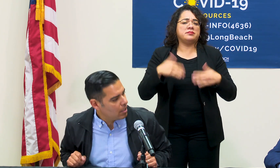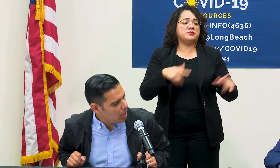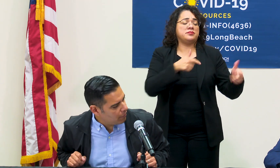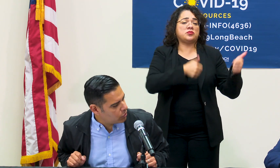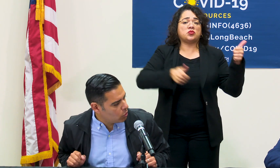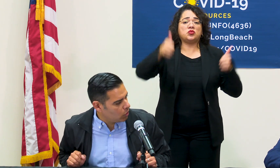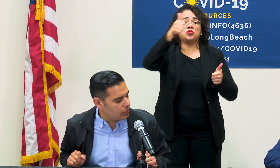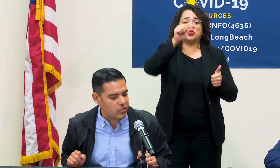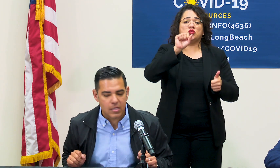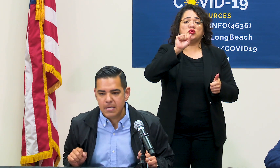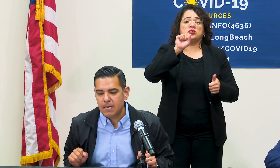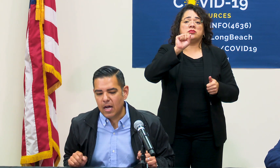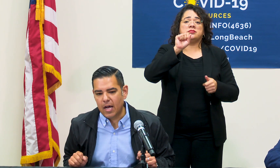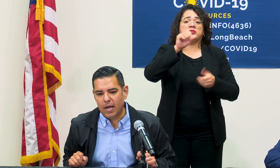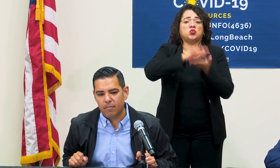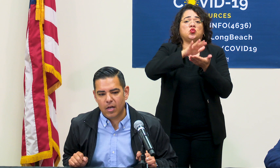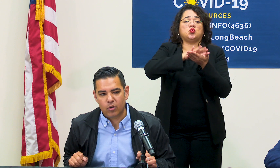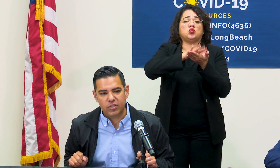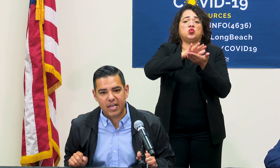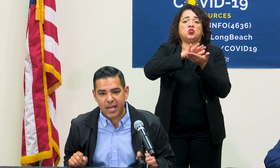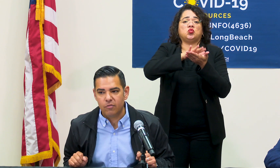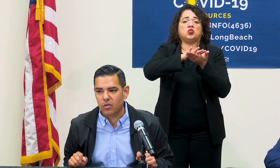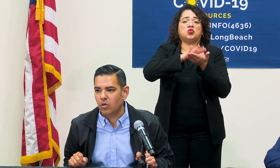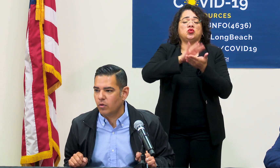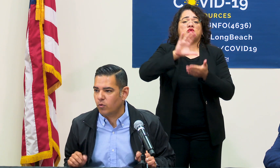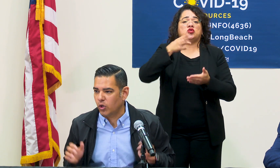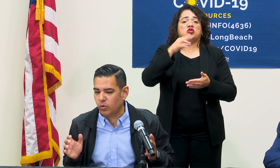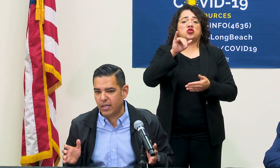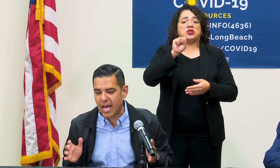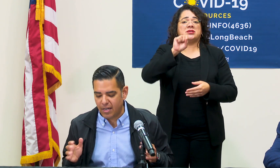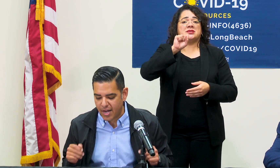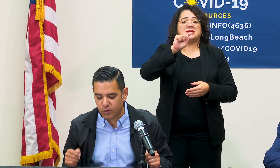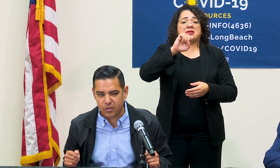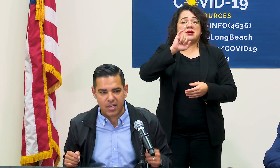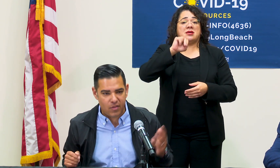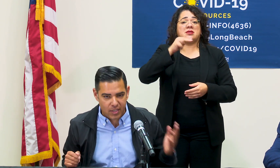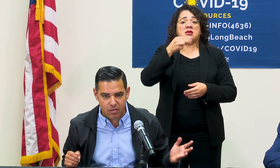Schools, Chris Steinhauser who of course we had an announcement today that he's